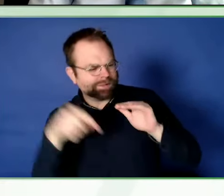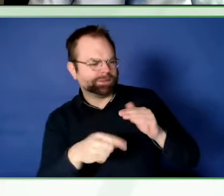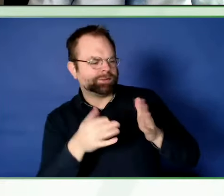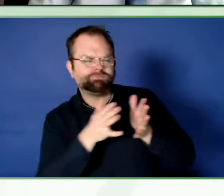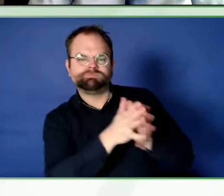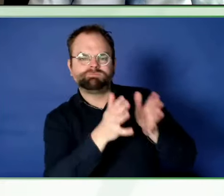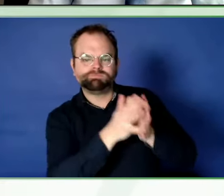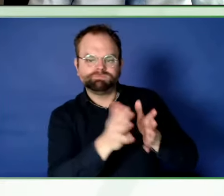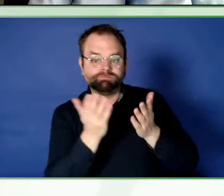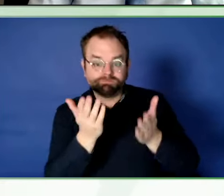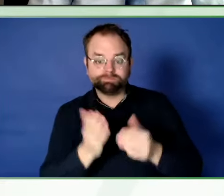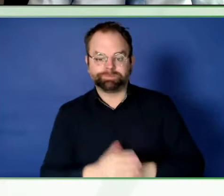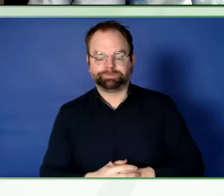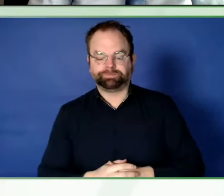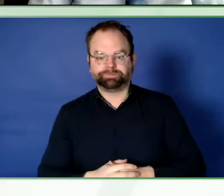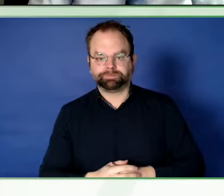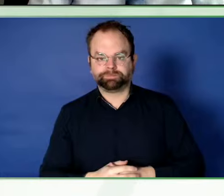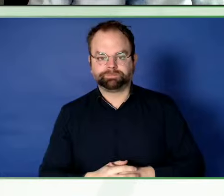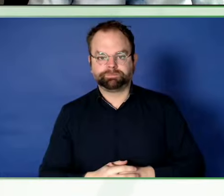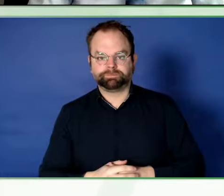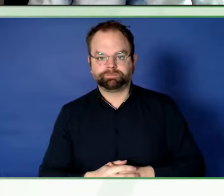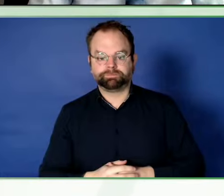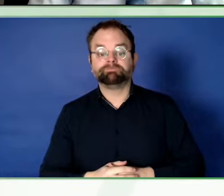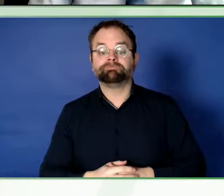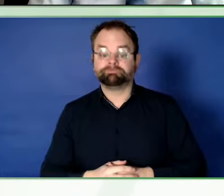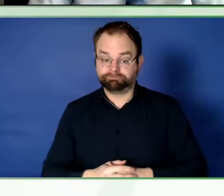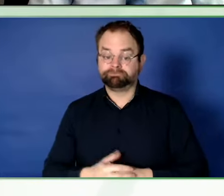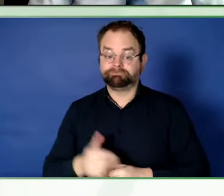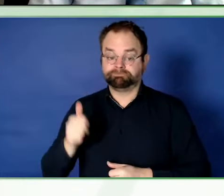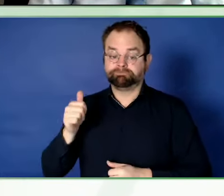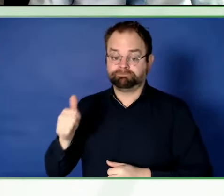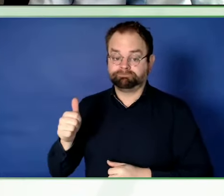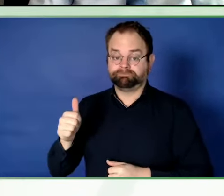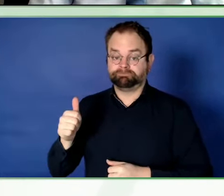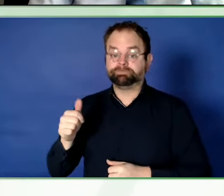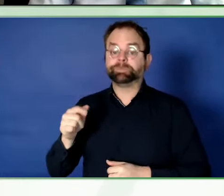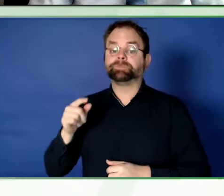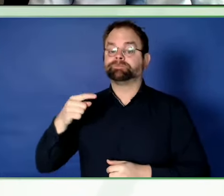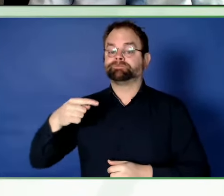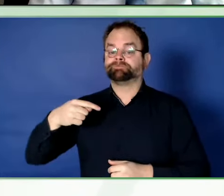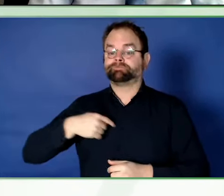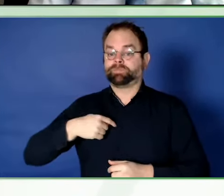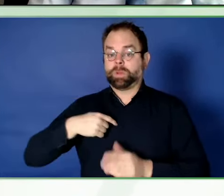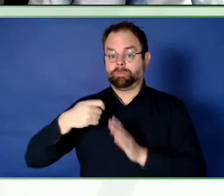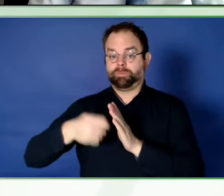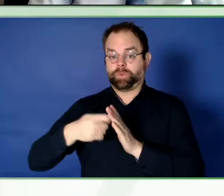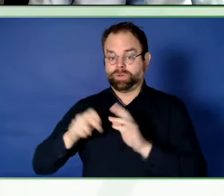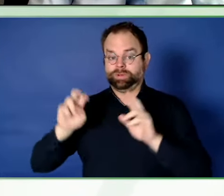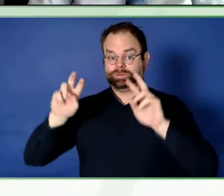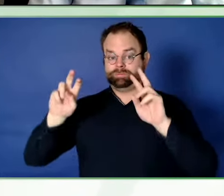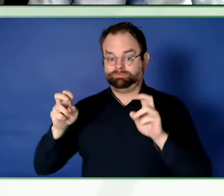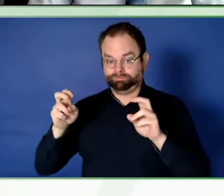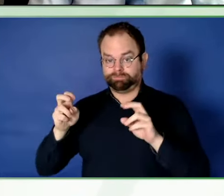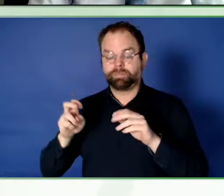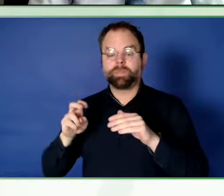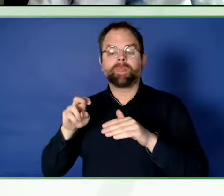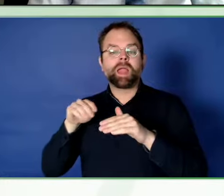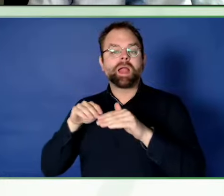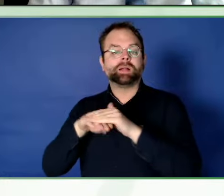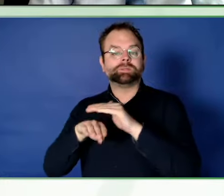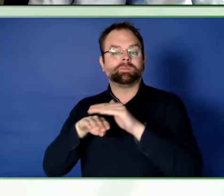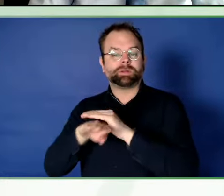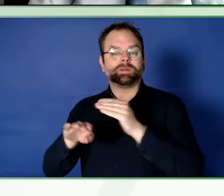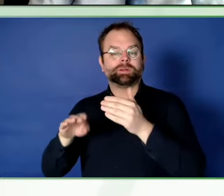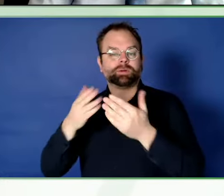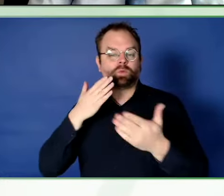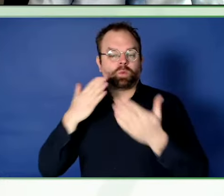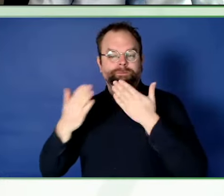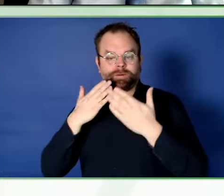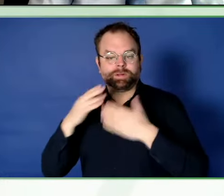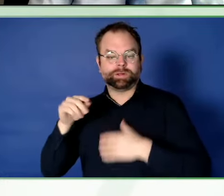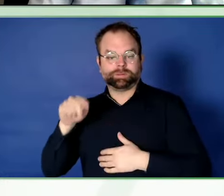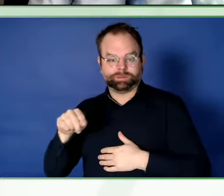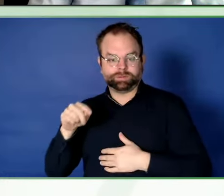We are focusing on identifying, categorising, and prioritising accessible routes.